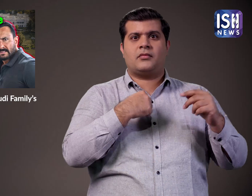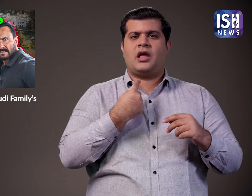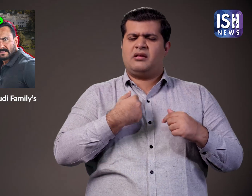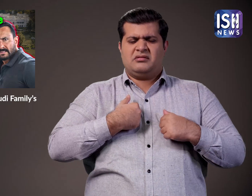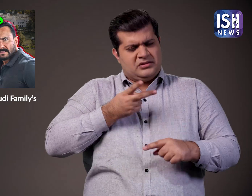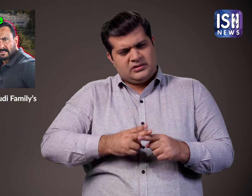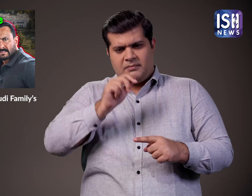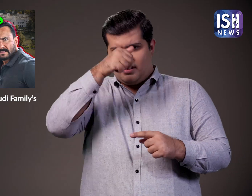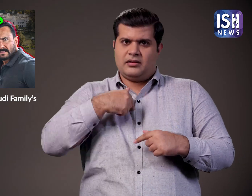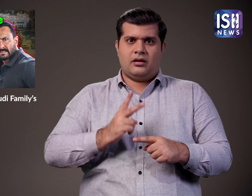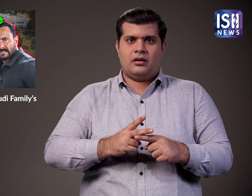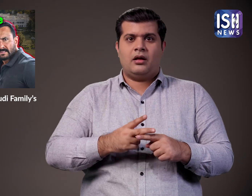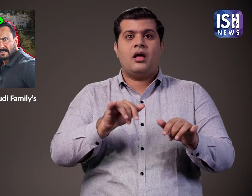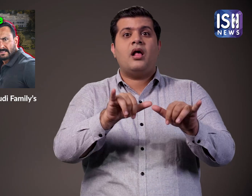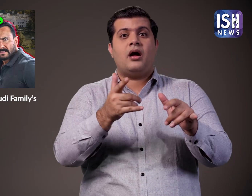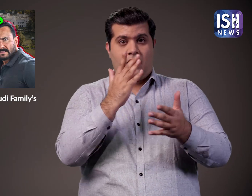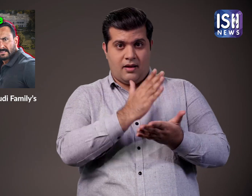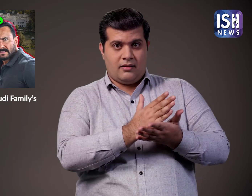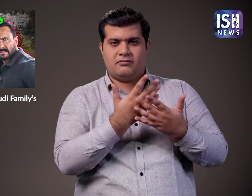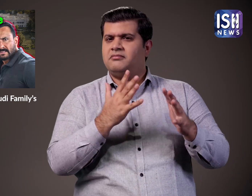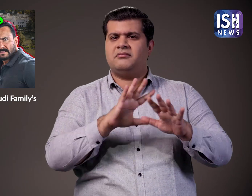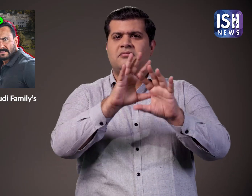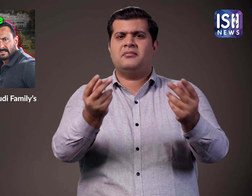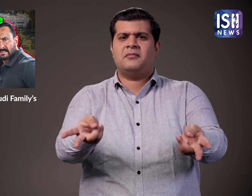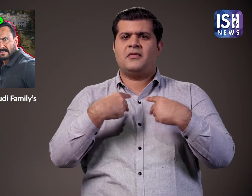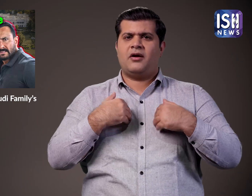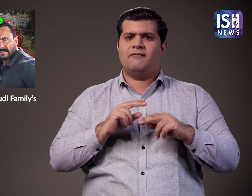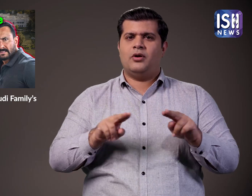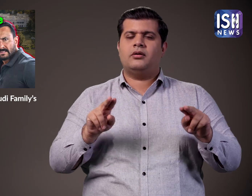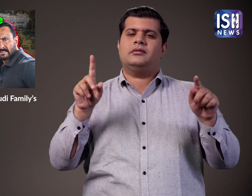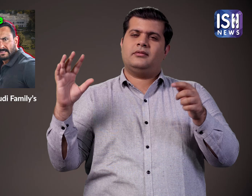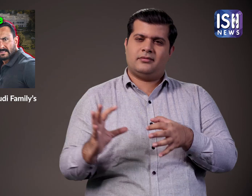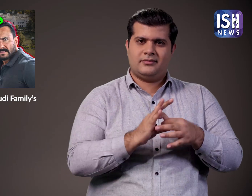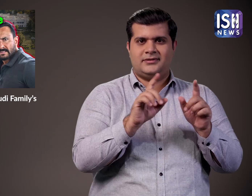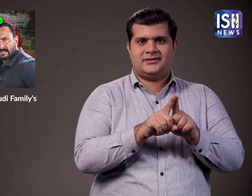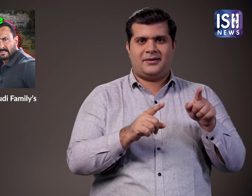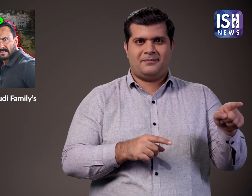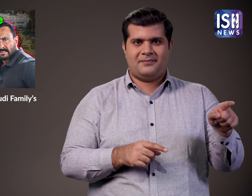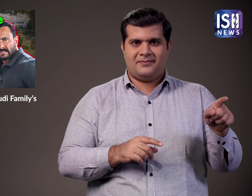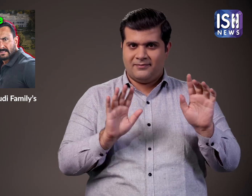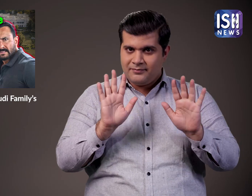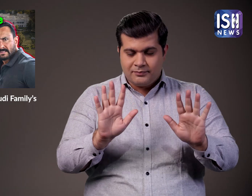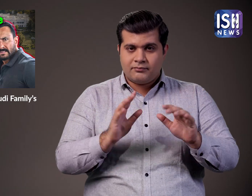But the second son remains in India. So will he get half of the property or full share? That's Sajida's case.